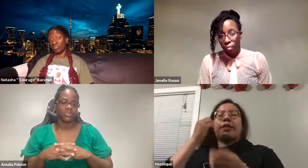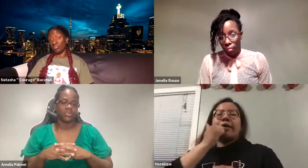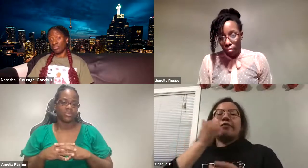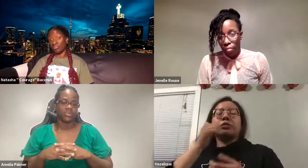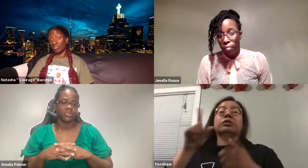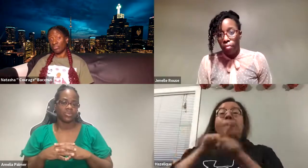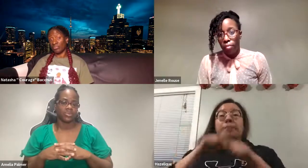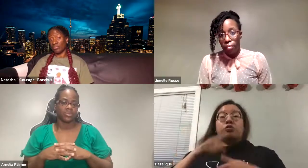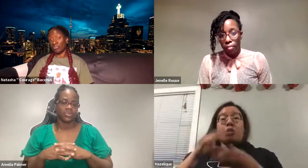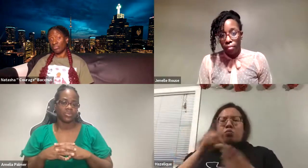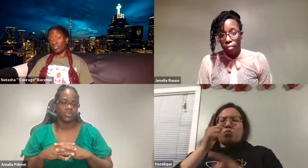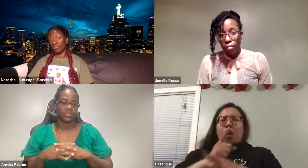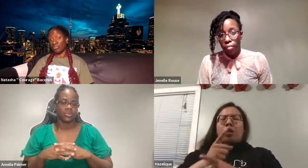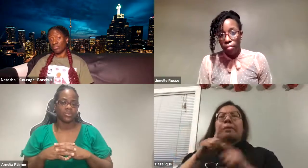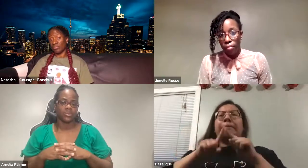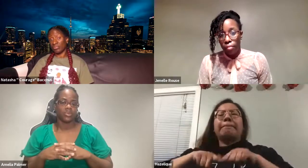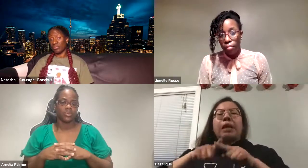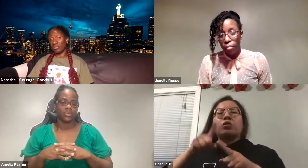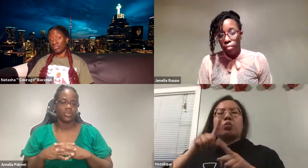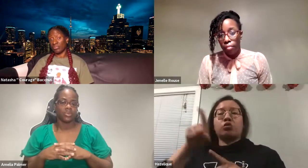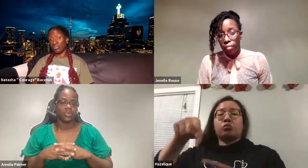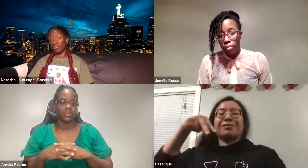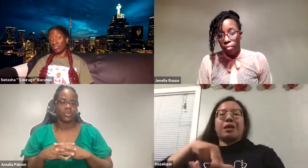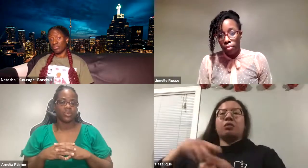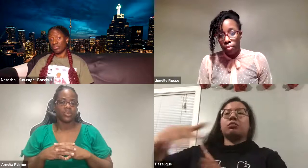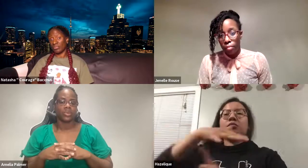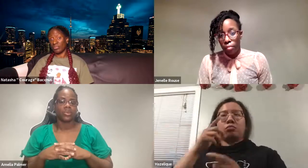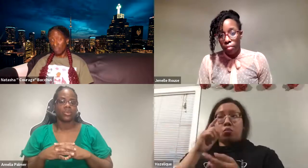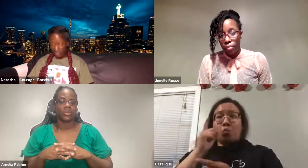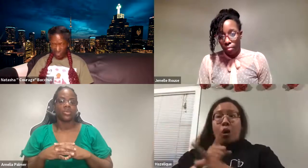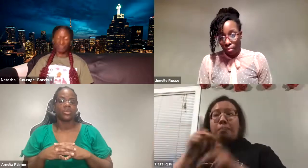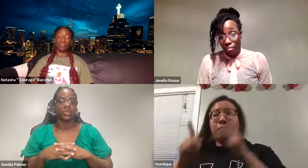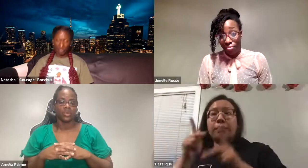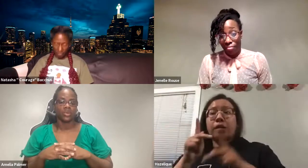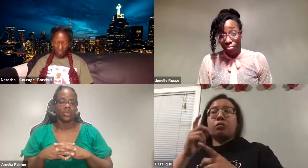you have to expose yourself every day in learning those those languages and depending on where you